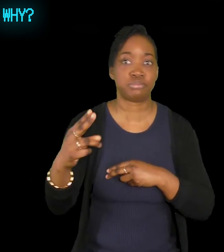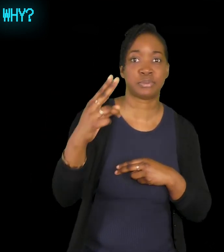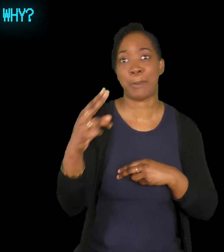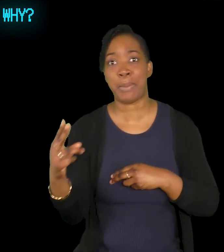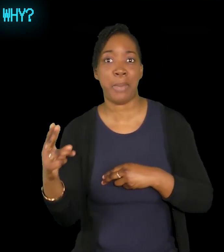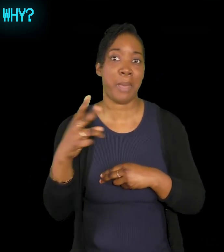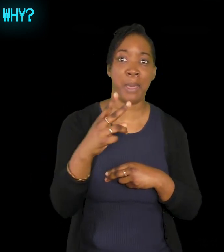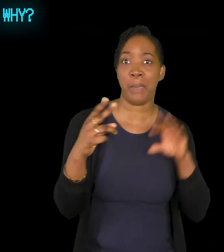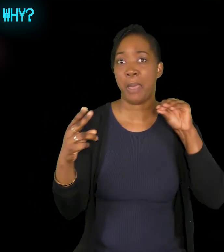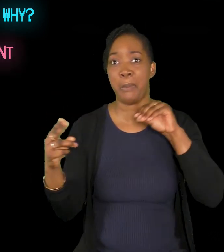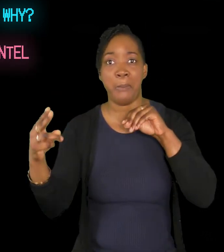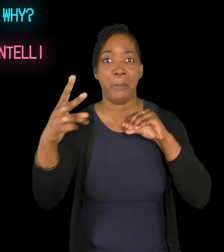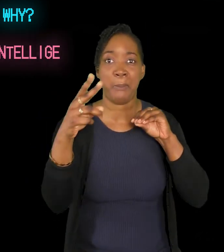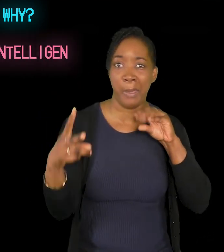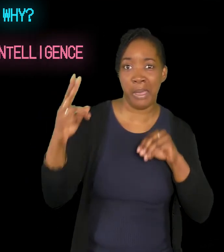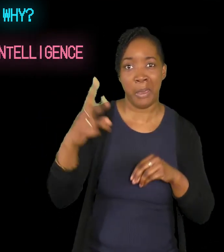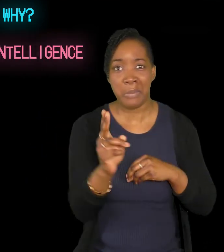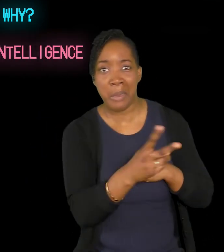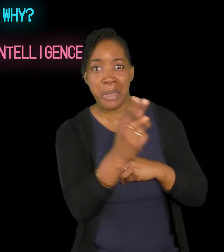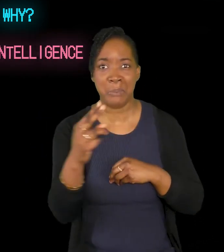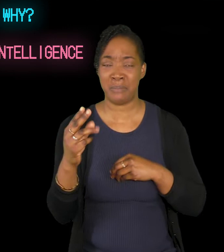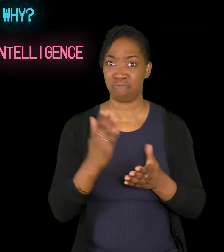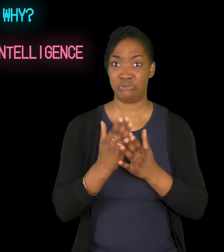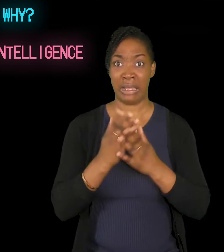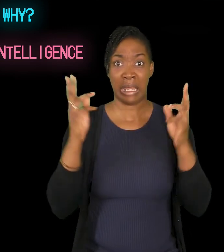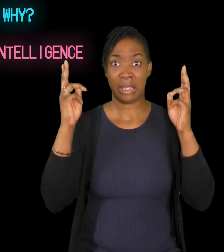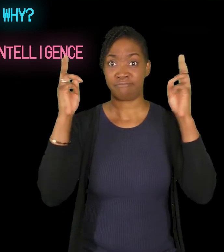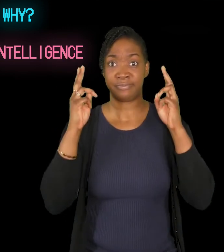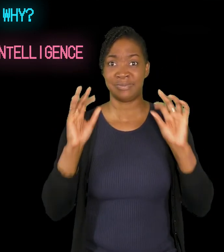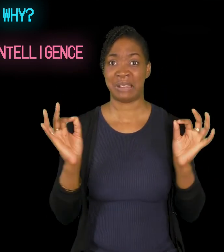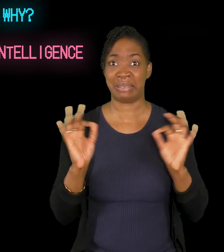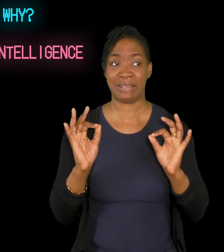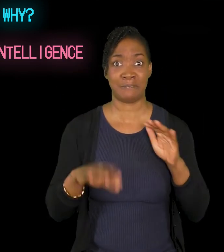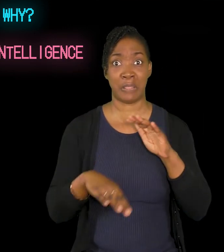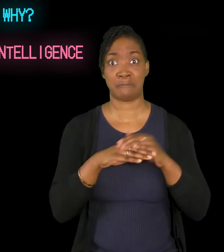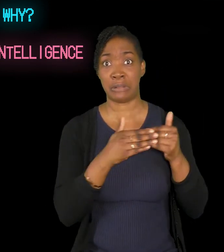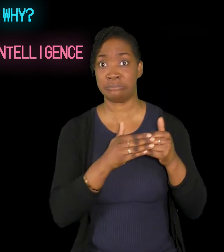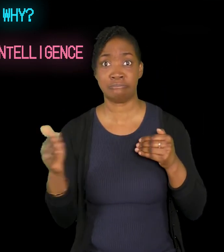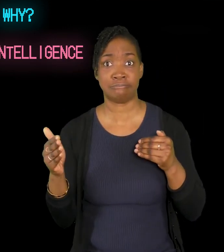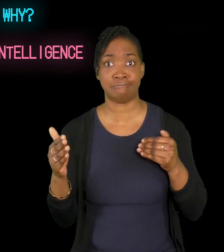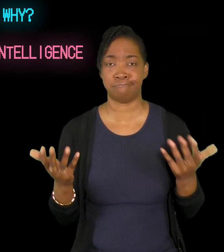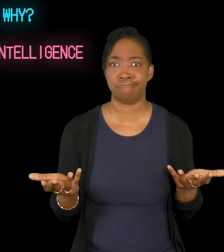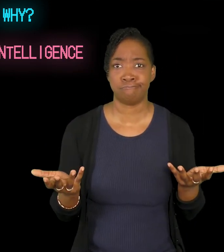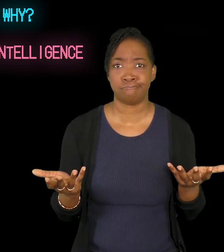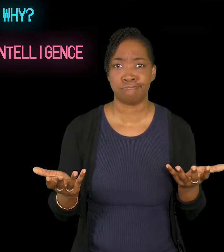But actually cutting nothing the whole scene. The whole scene.